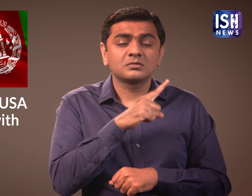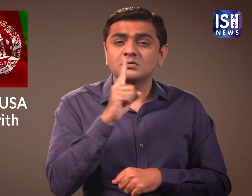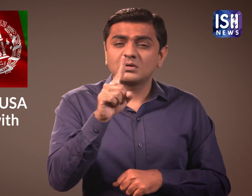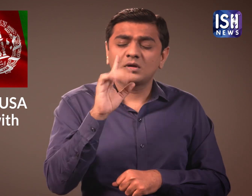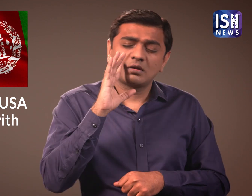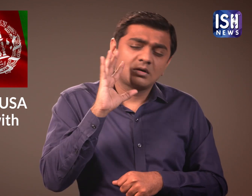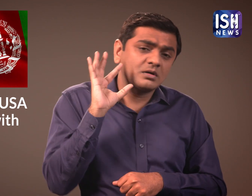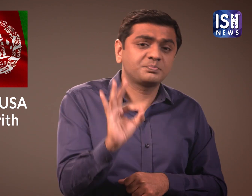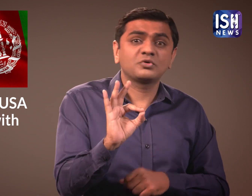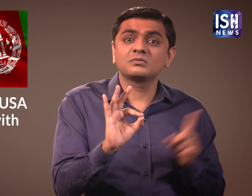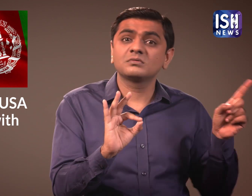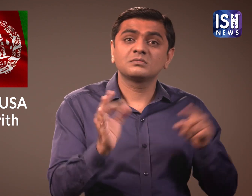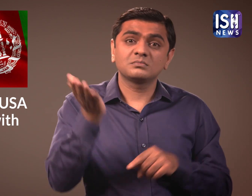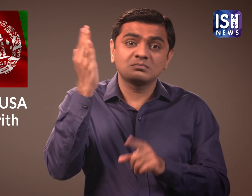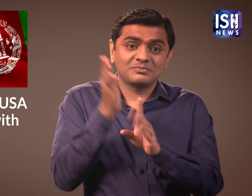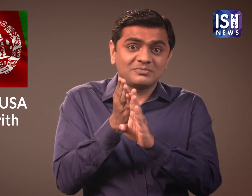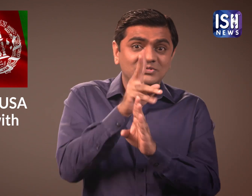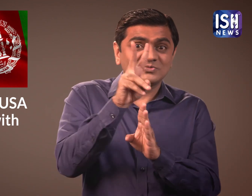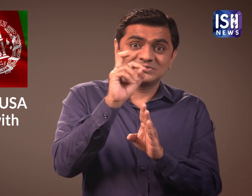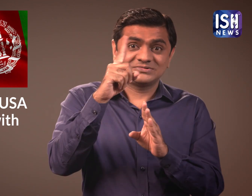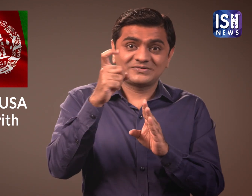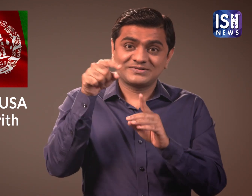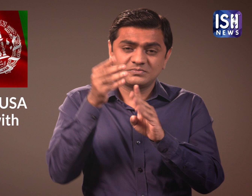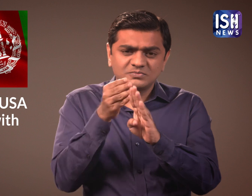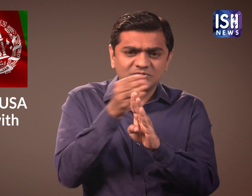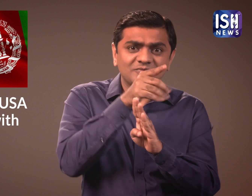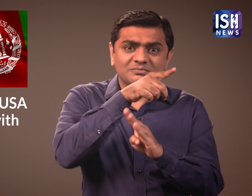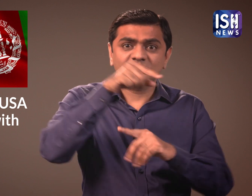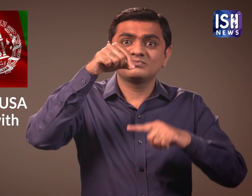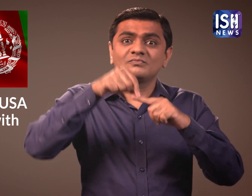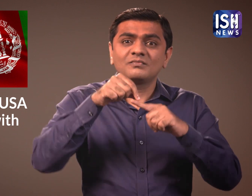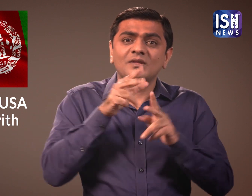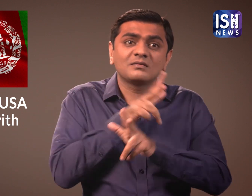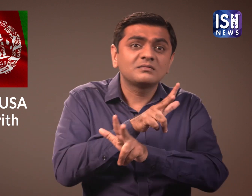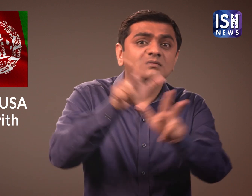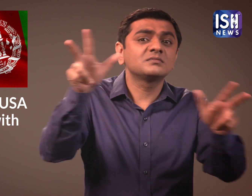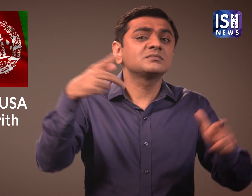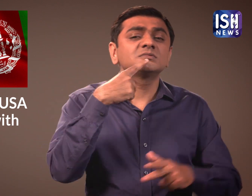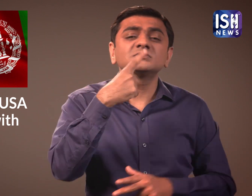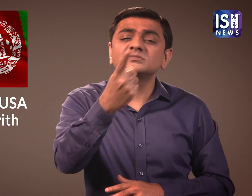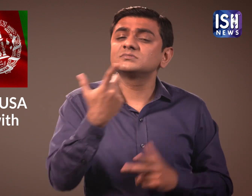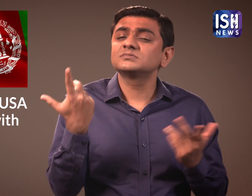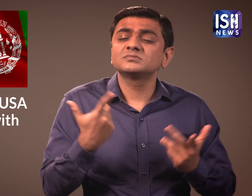However the most important promise he made during his 2017 elections campaigns